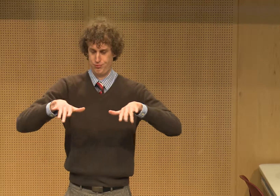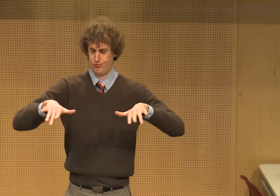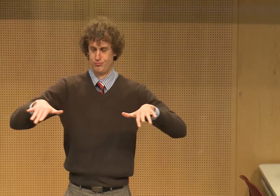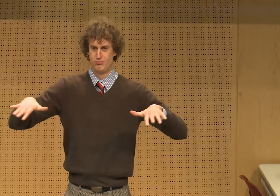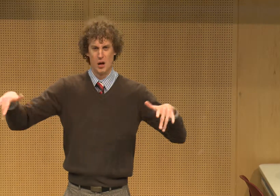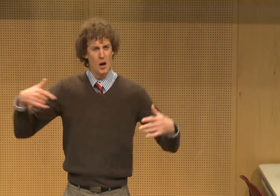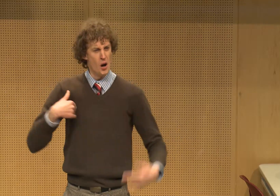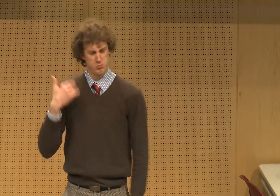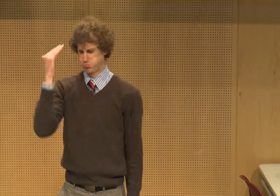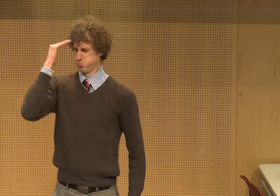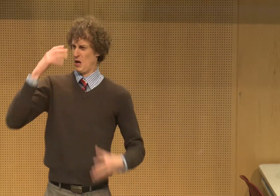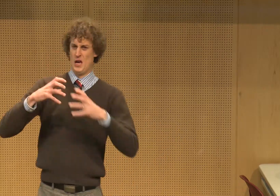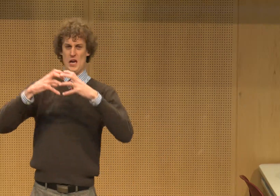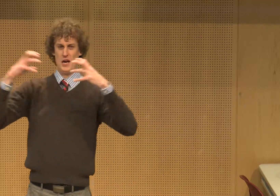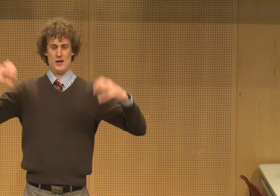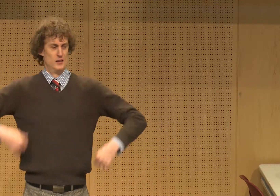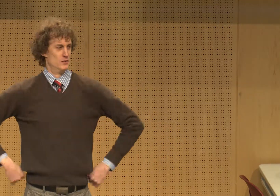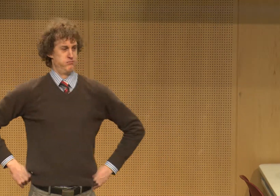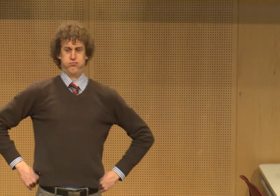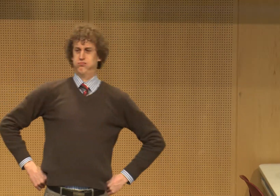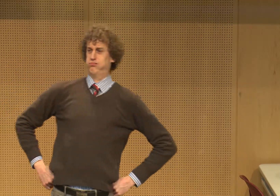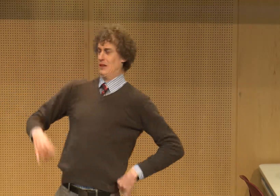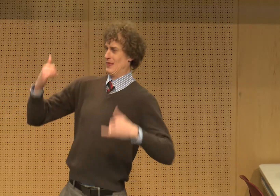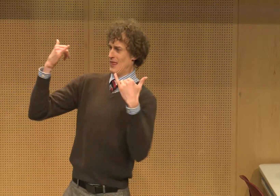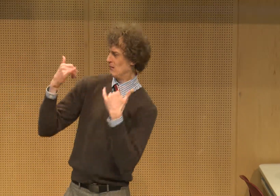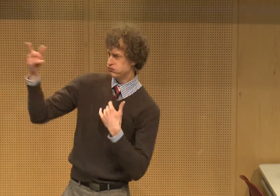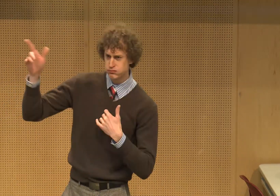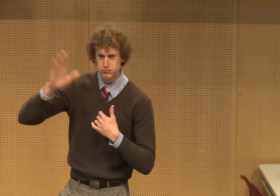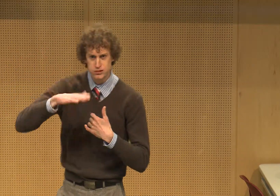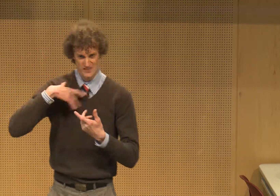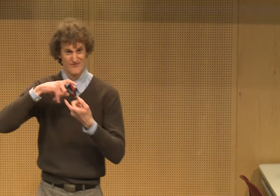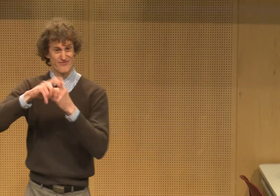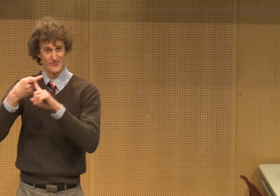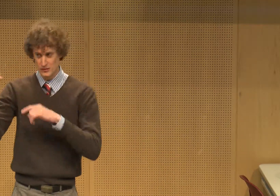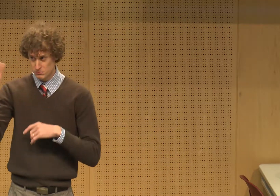And now we have Java and Python and so many different other types of languages,